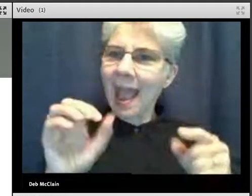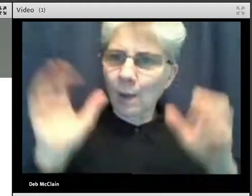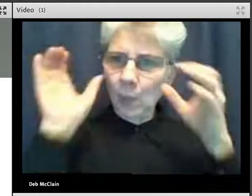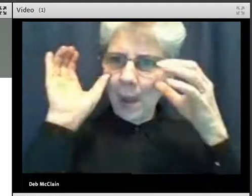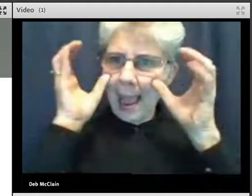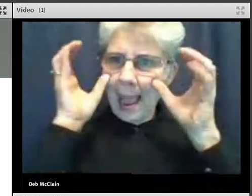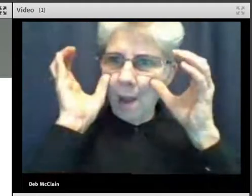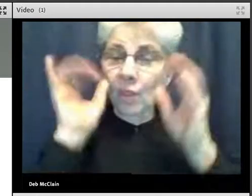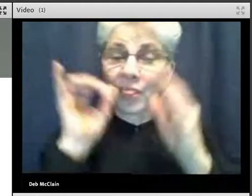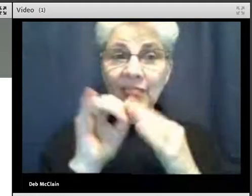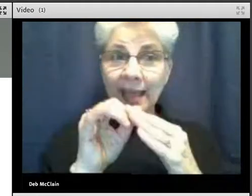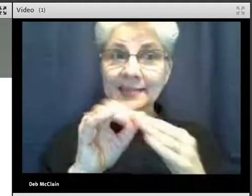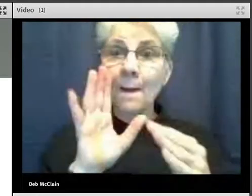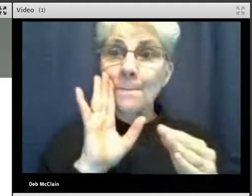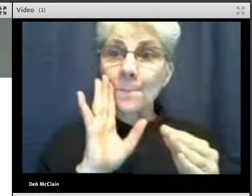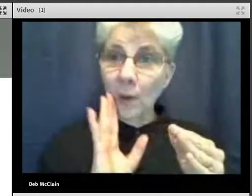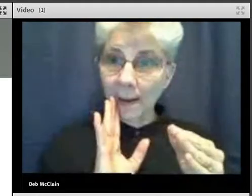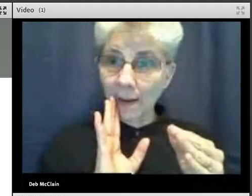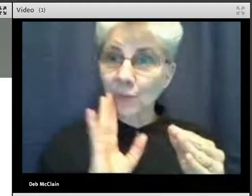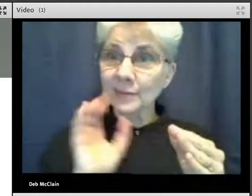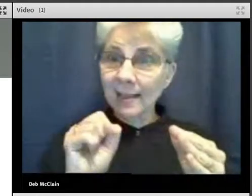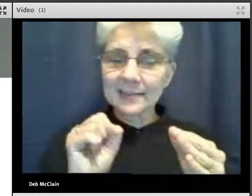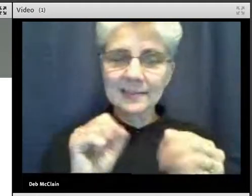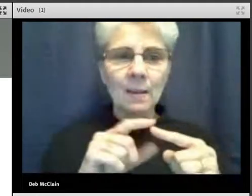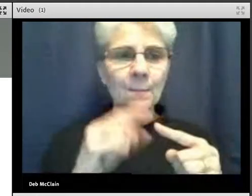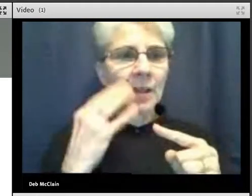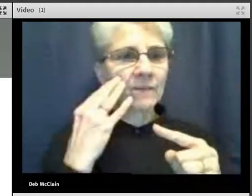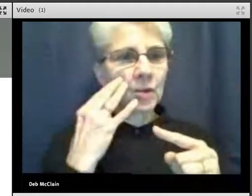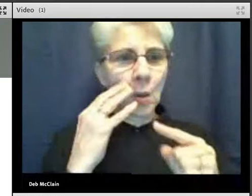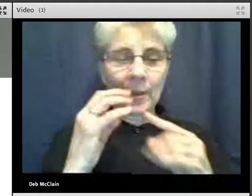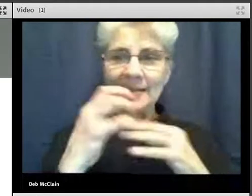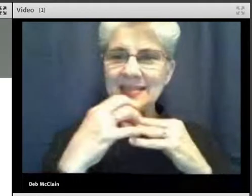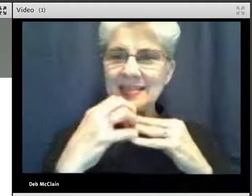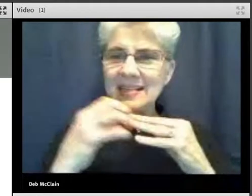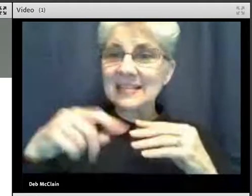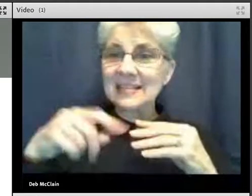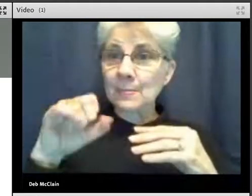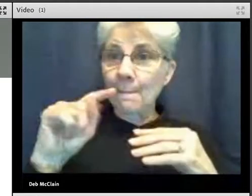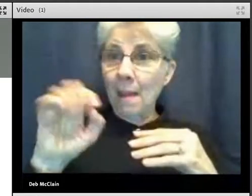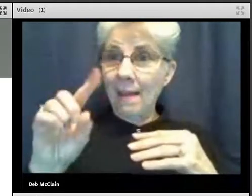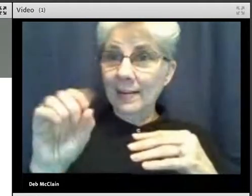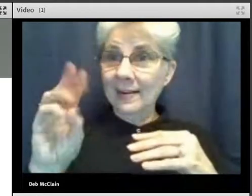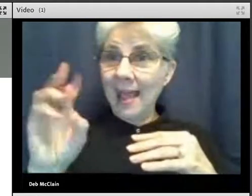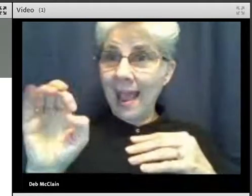You know, that it's an owl, that it's brown. If you know it's a spotted owl,